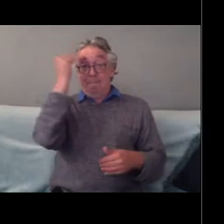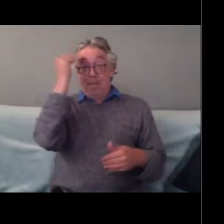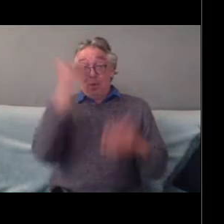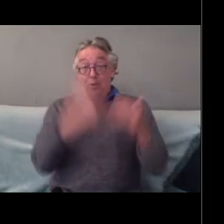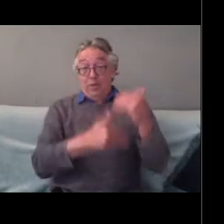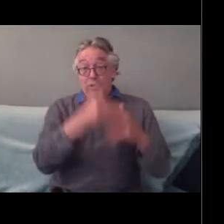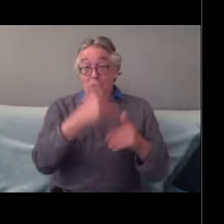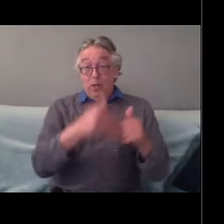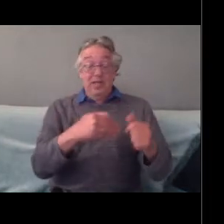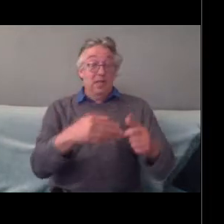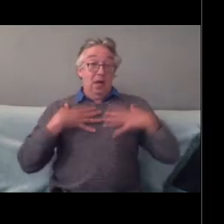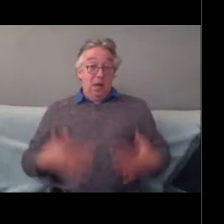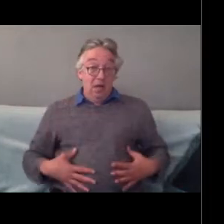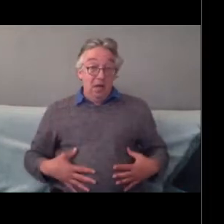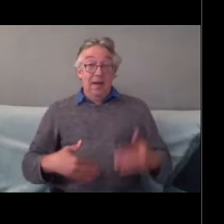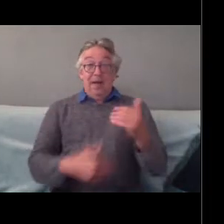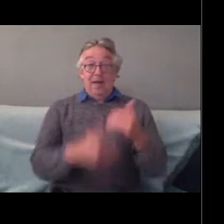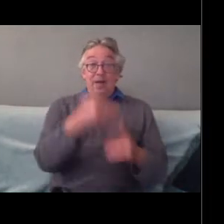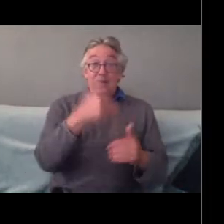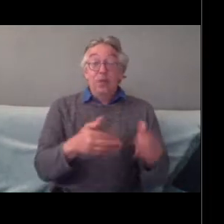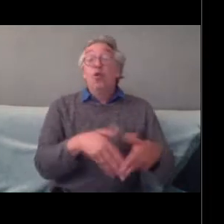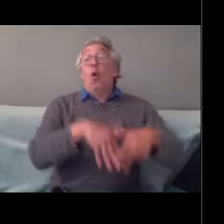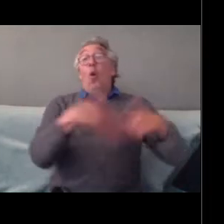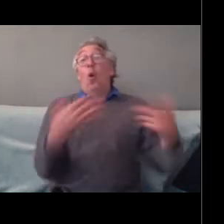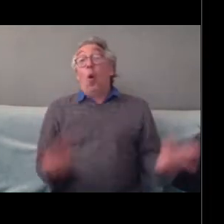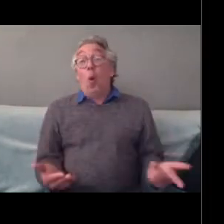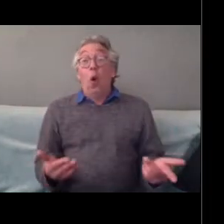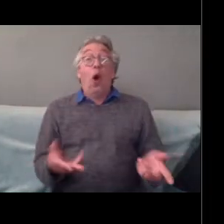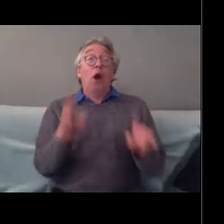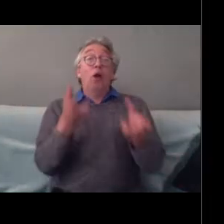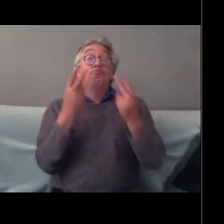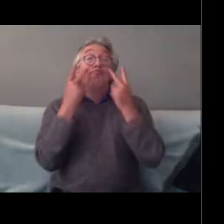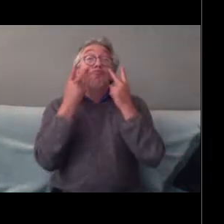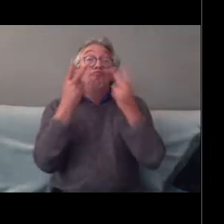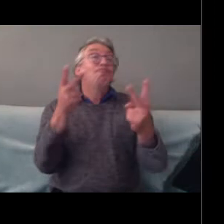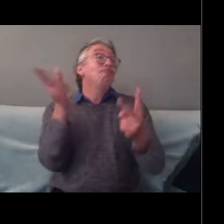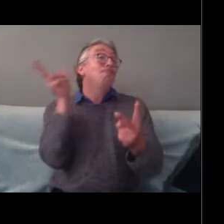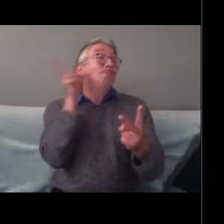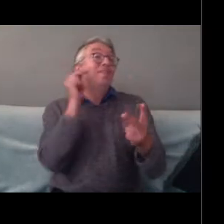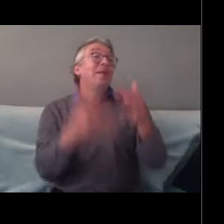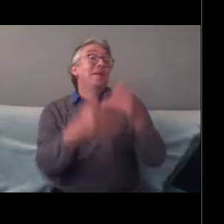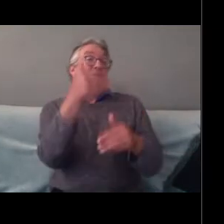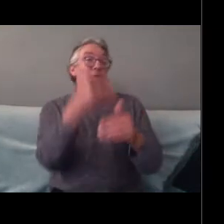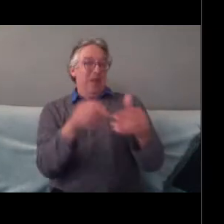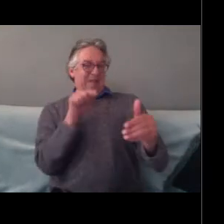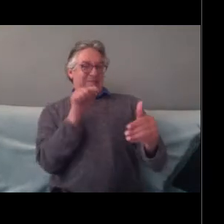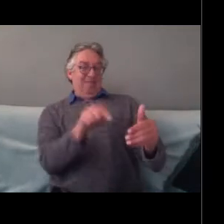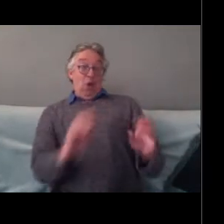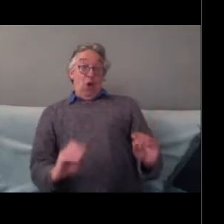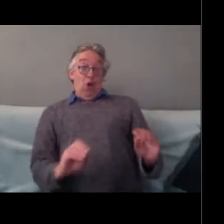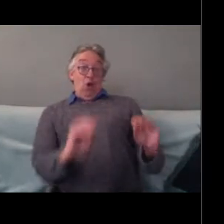So, for this category of young people there are special provision